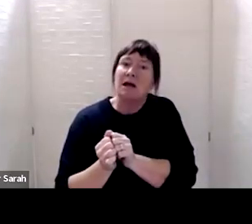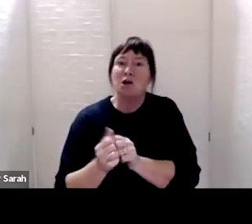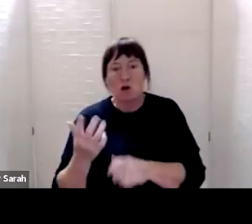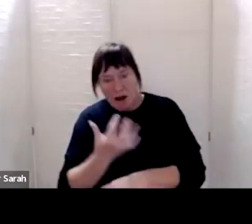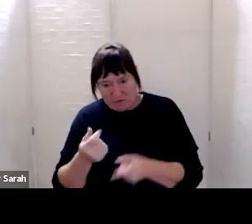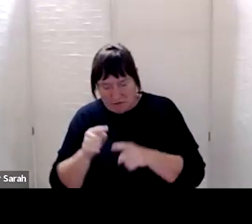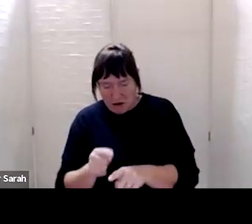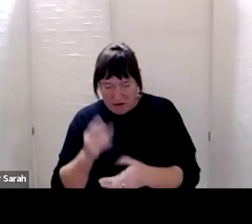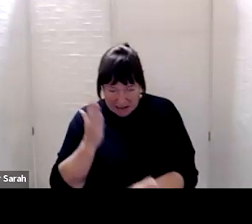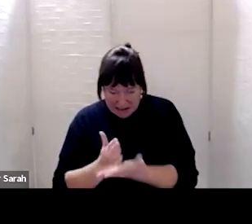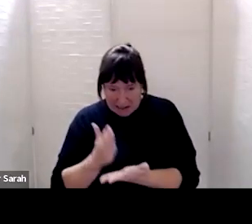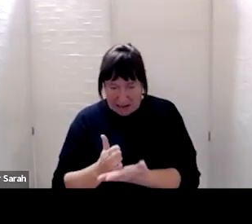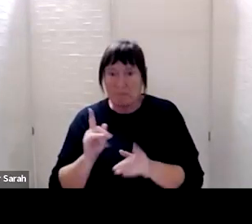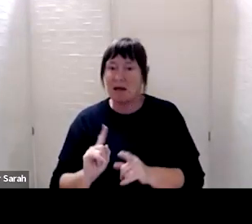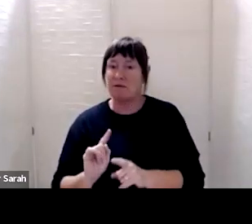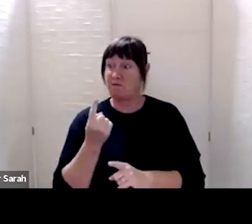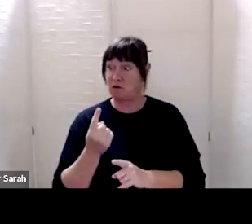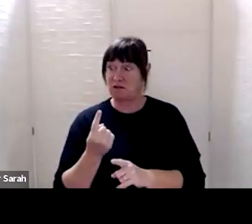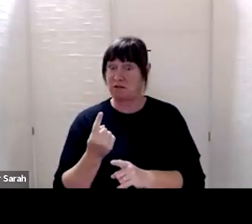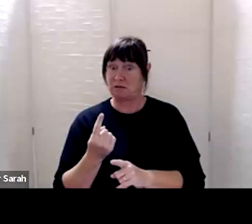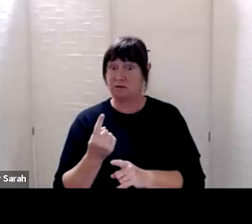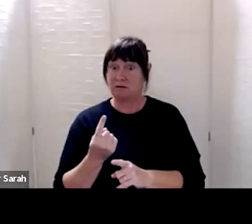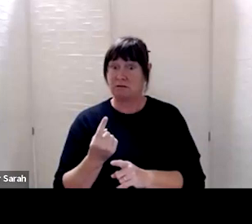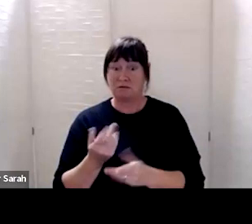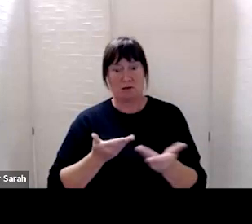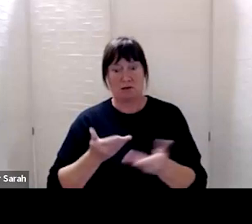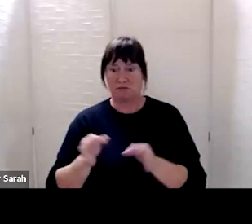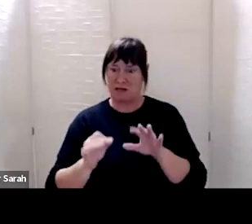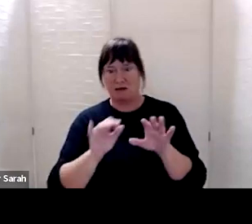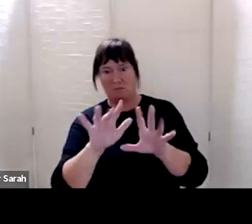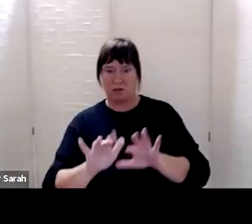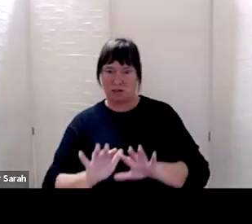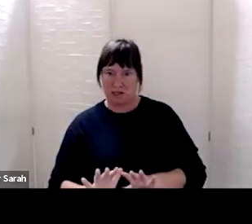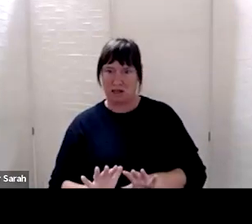So once you’ve done your individual service plan, you know, we know, I know I’ve been with mine for a couple of years now.